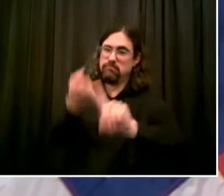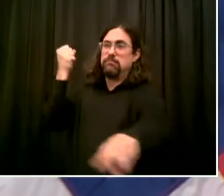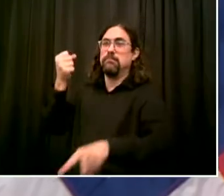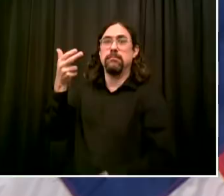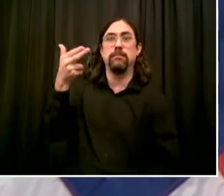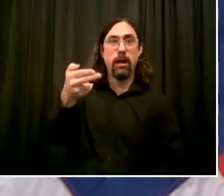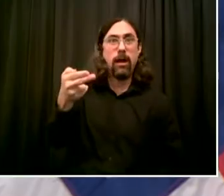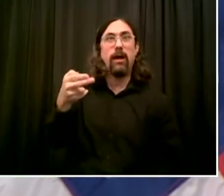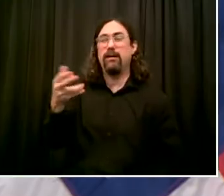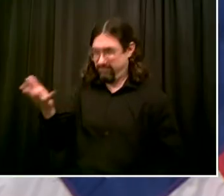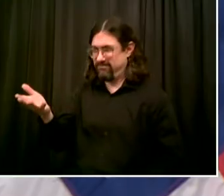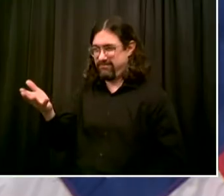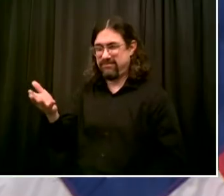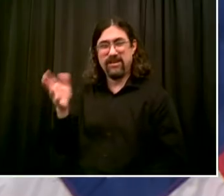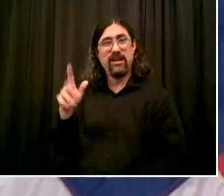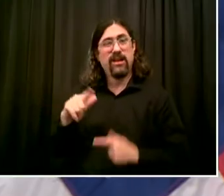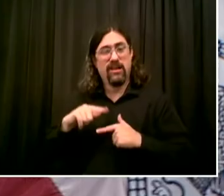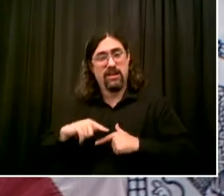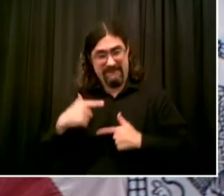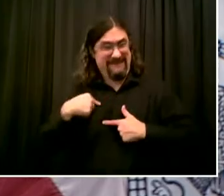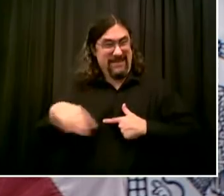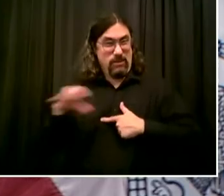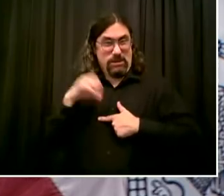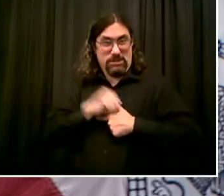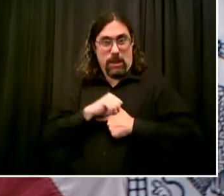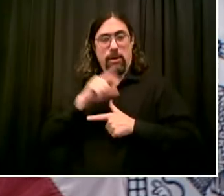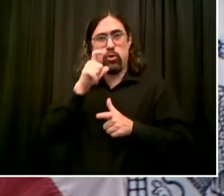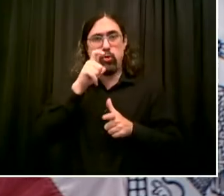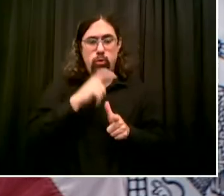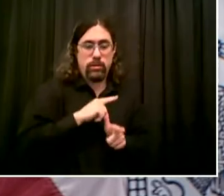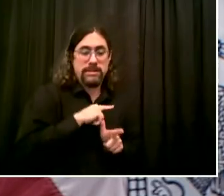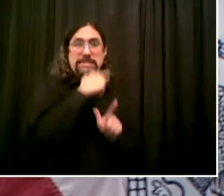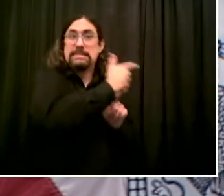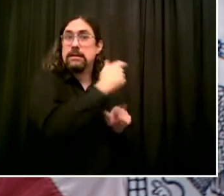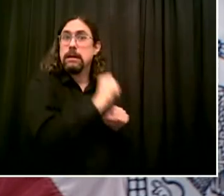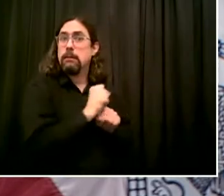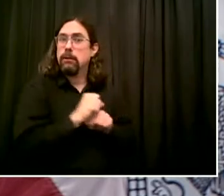HOW WE DO IT SMARTER WHEN WE MAKE GUN ARRESTS, THEY TGE OPRSECUTED